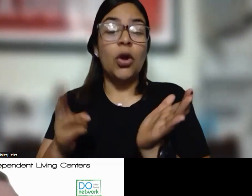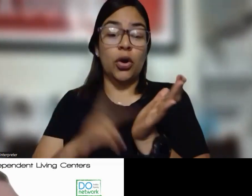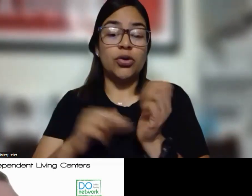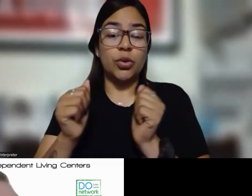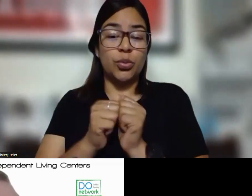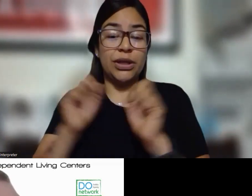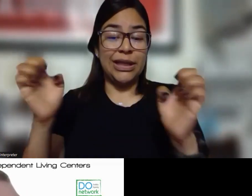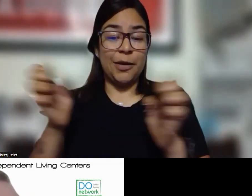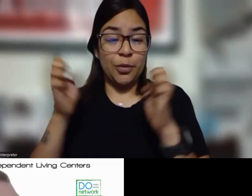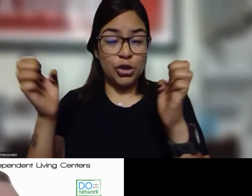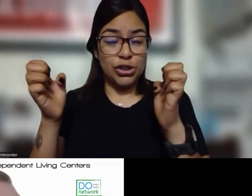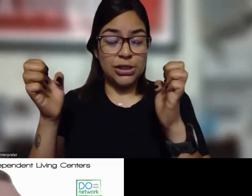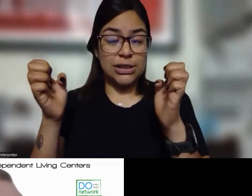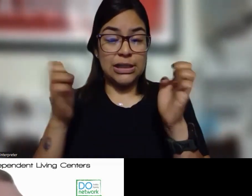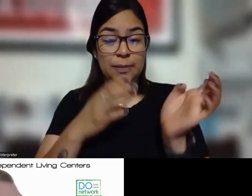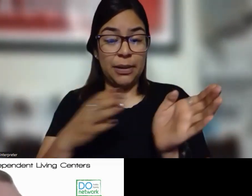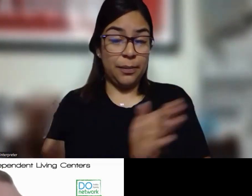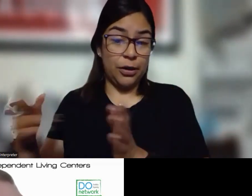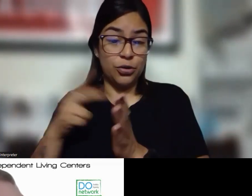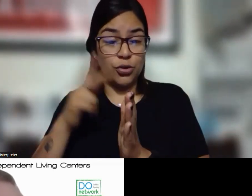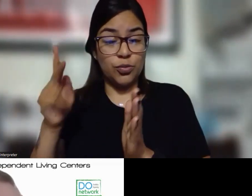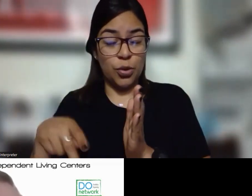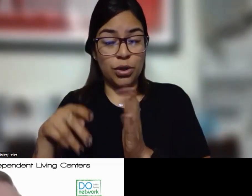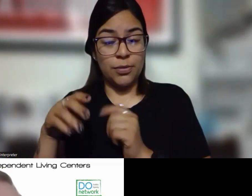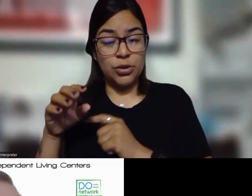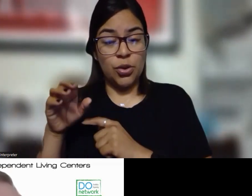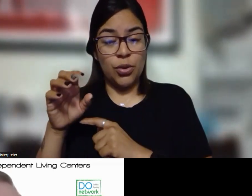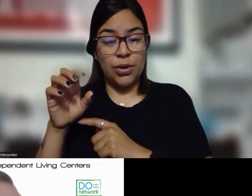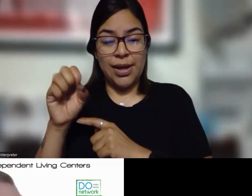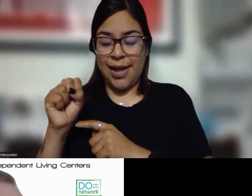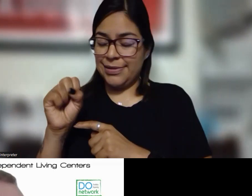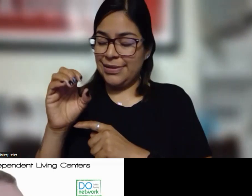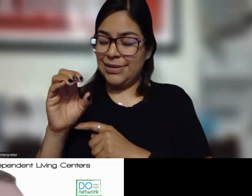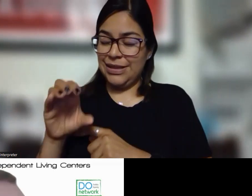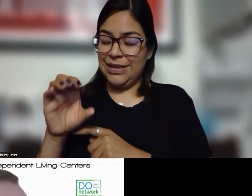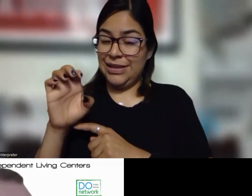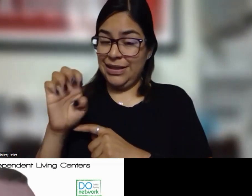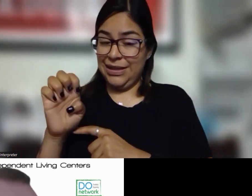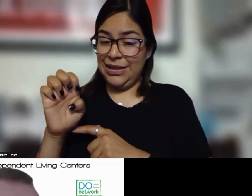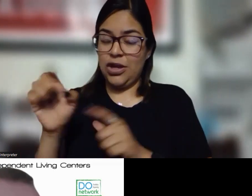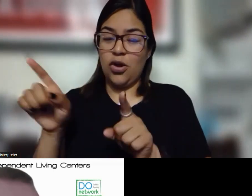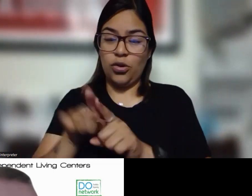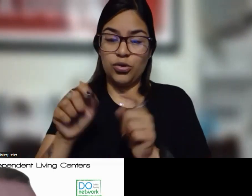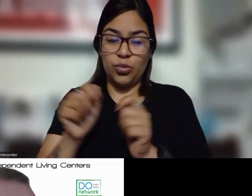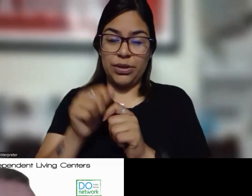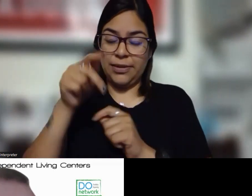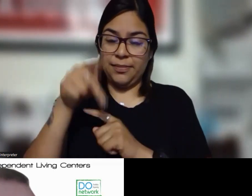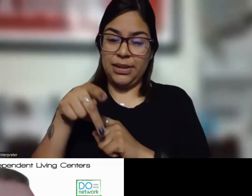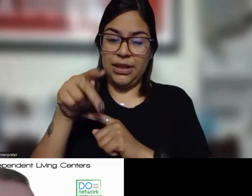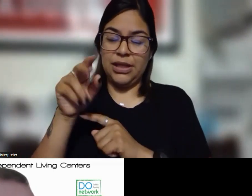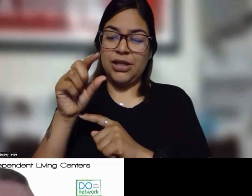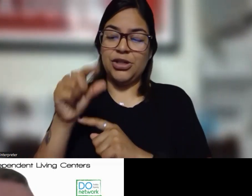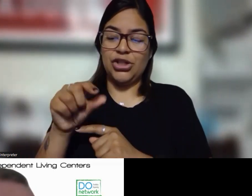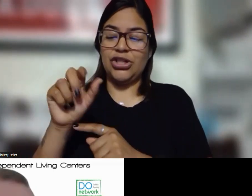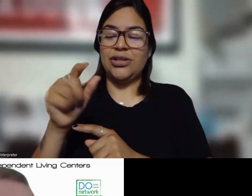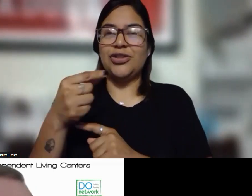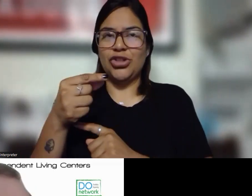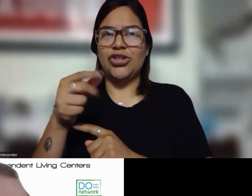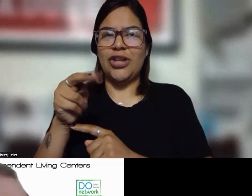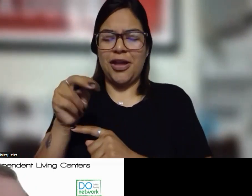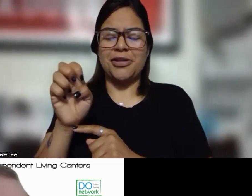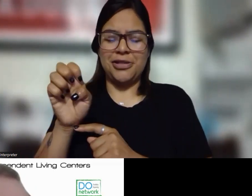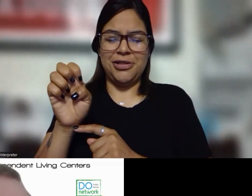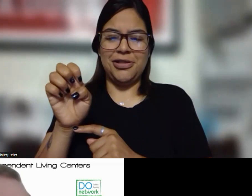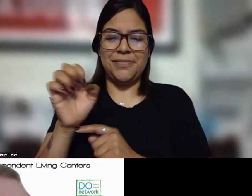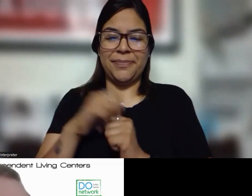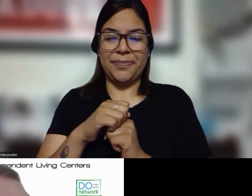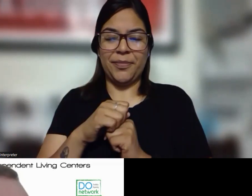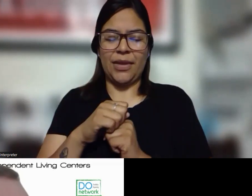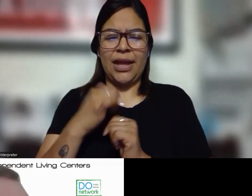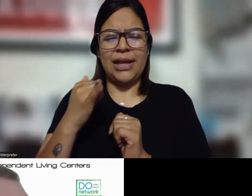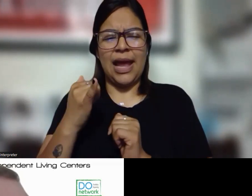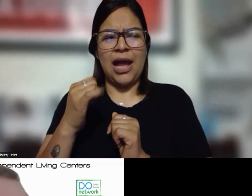we're now working with scce as well as uh pg& um and we're in a a phase of hiring a lot of